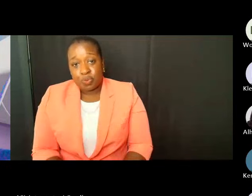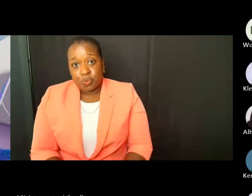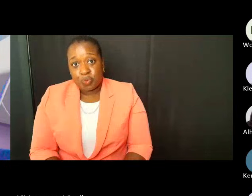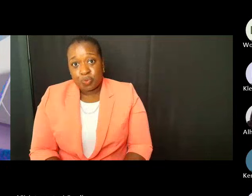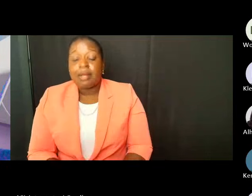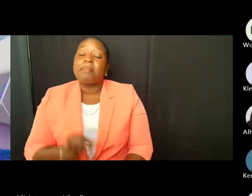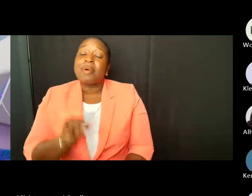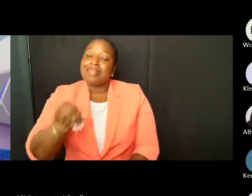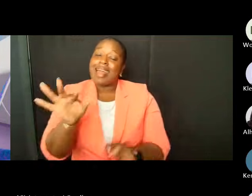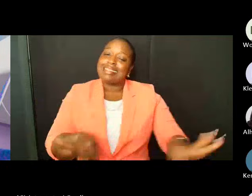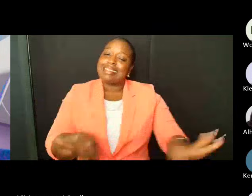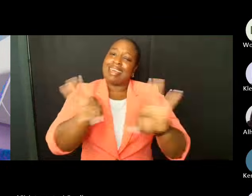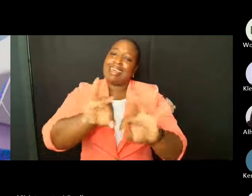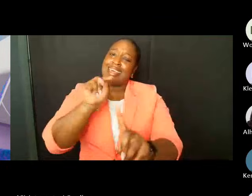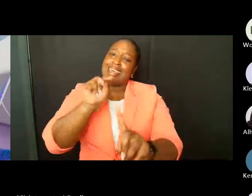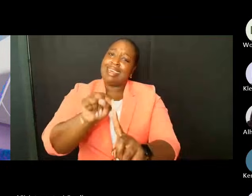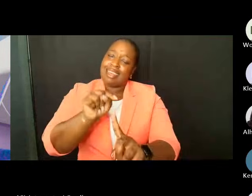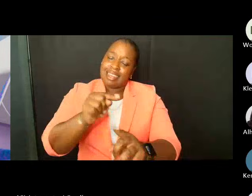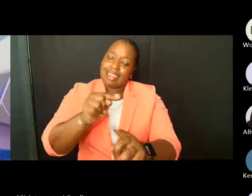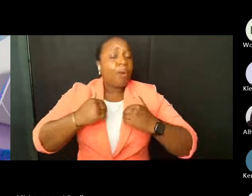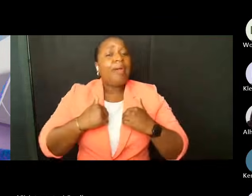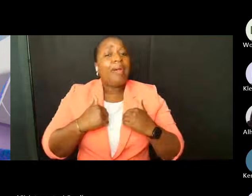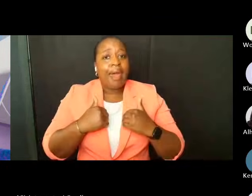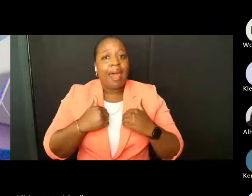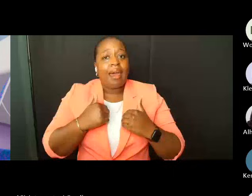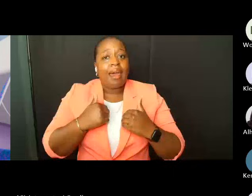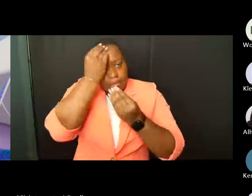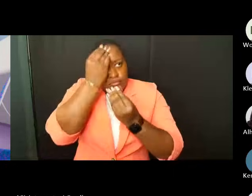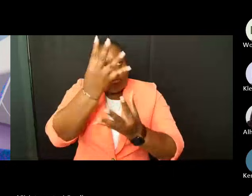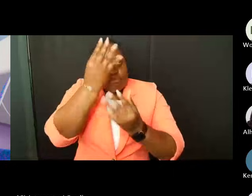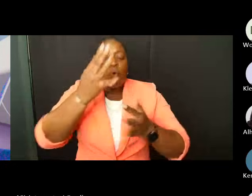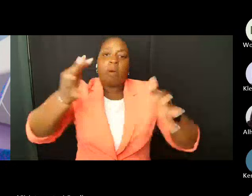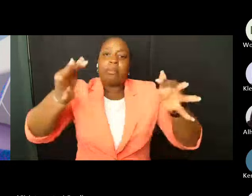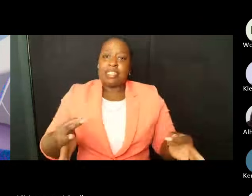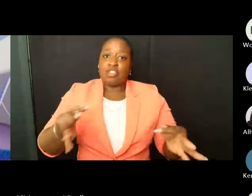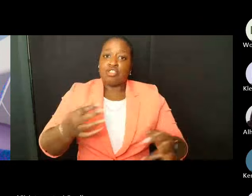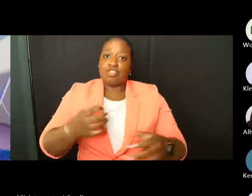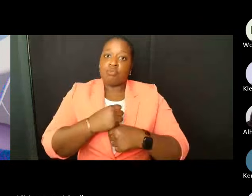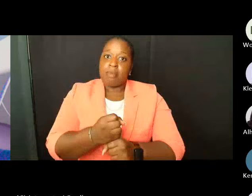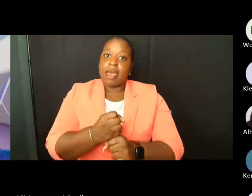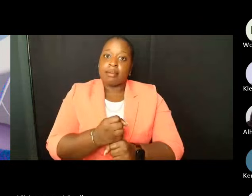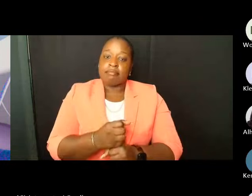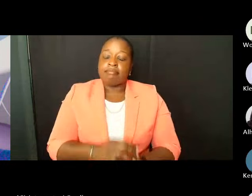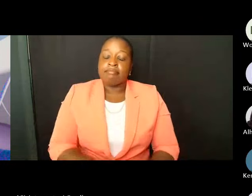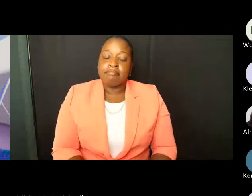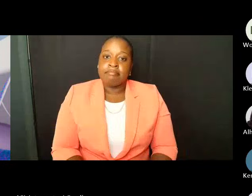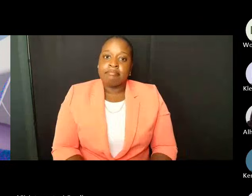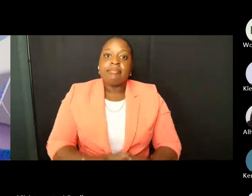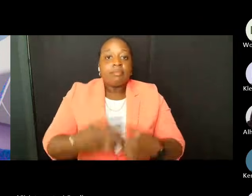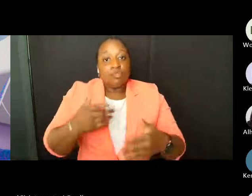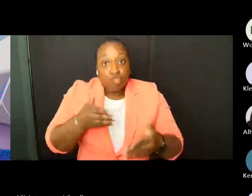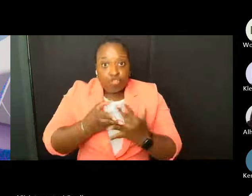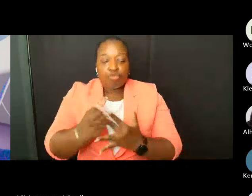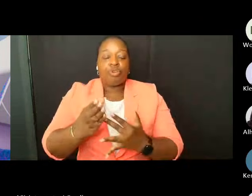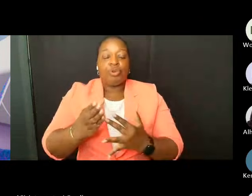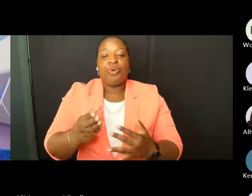just that we have an informed decision as well to make those decision making process.